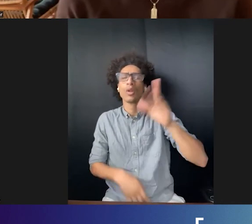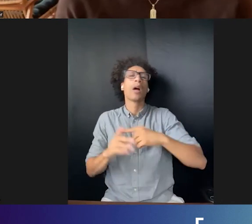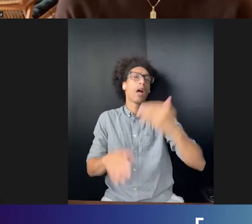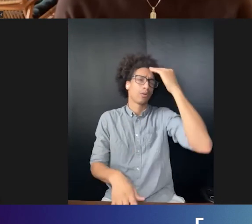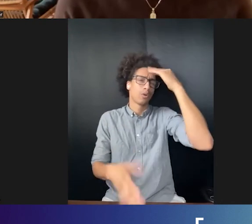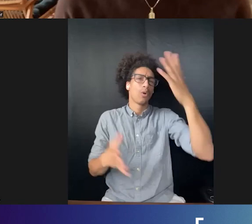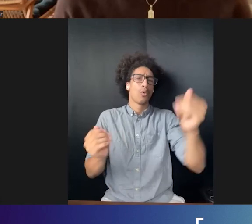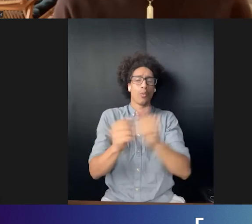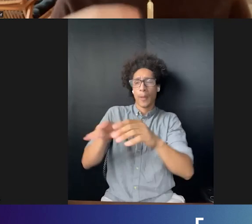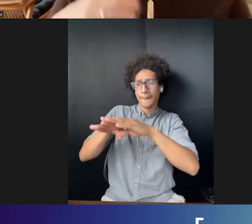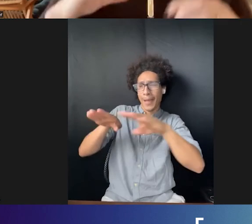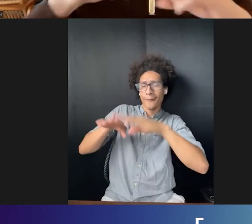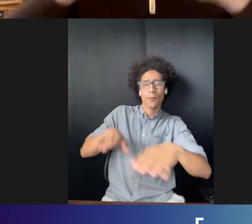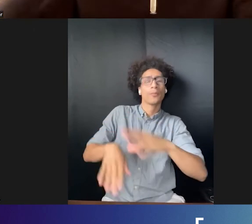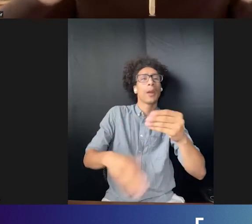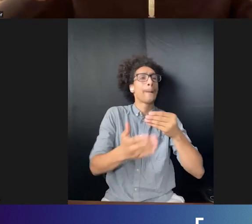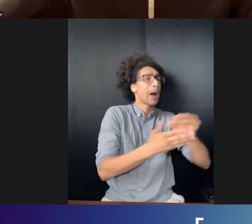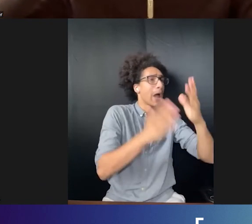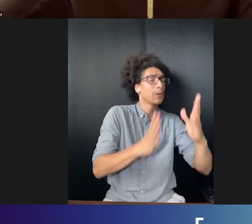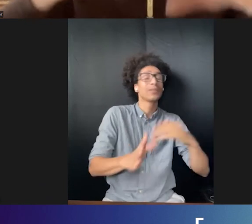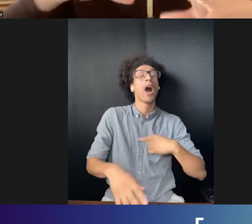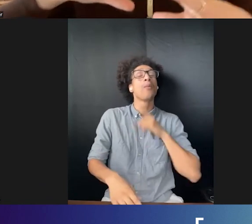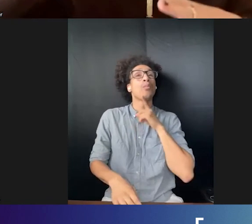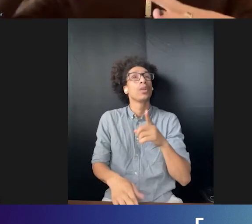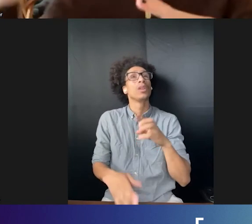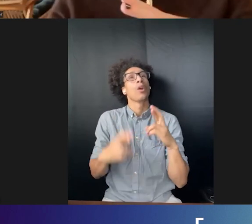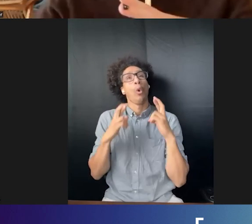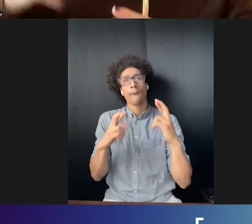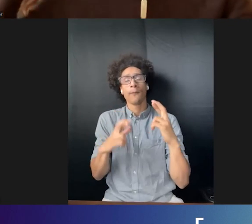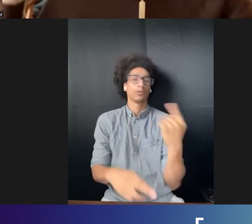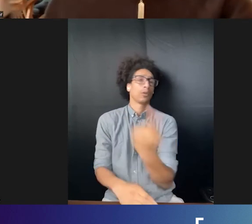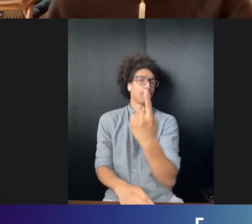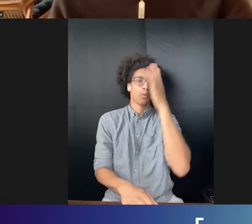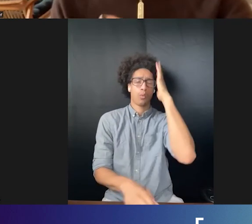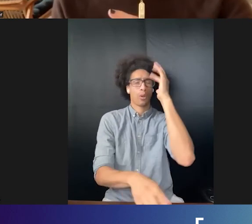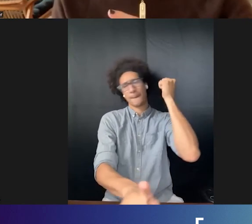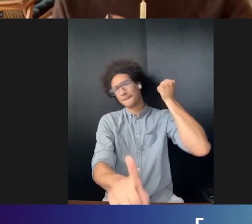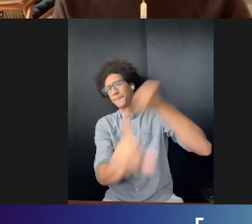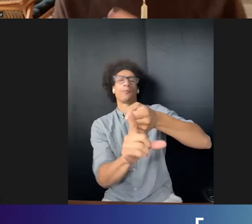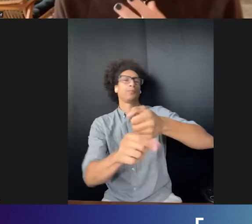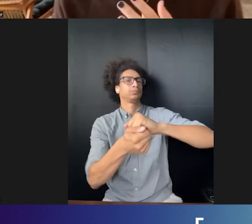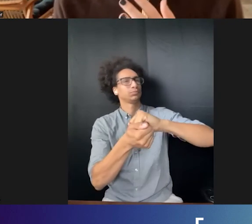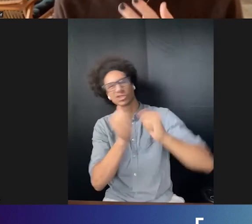I'm really hopeful that there is going to be something that bursts and changes and ushers in a whole new way of doing things.